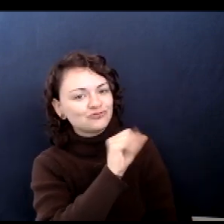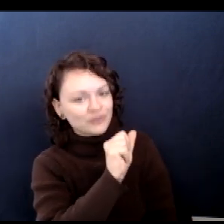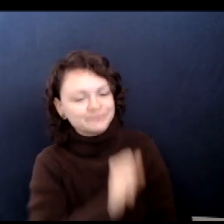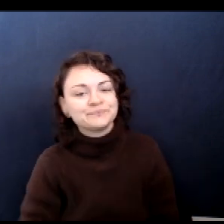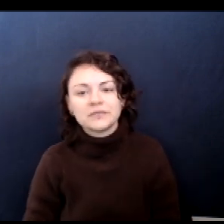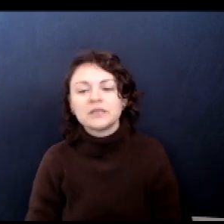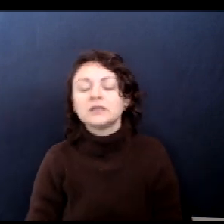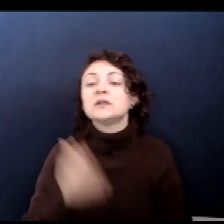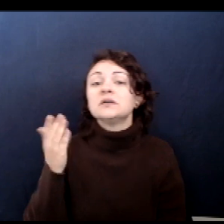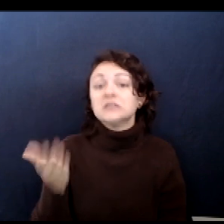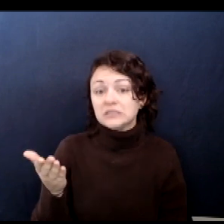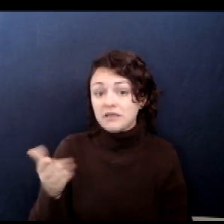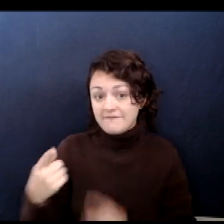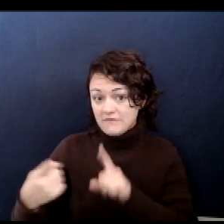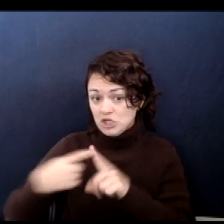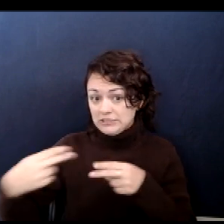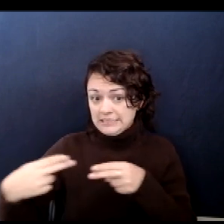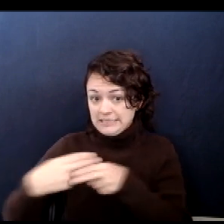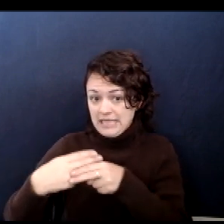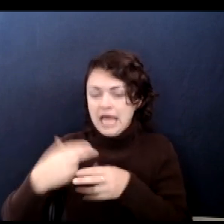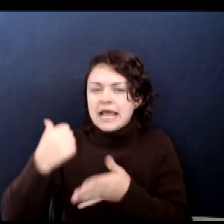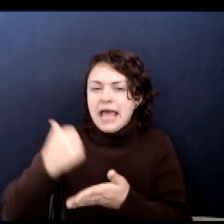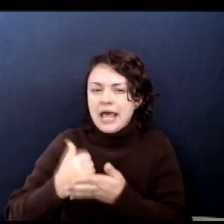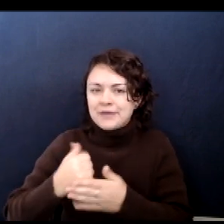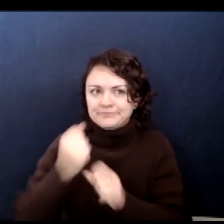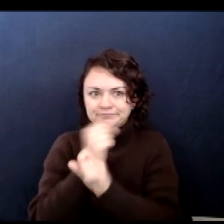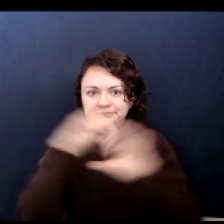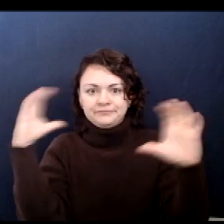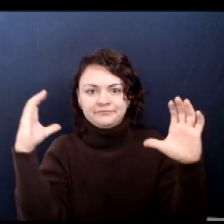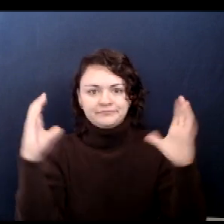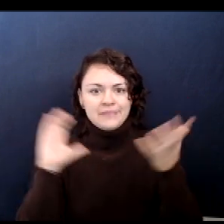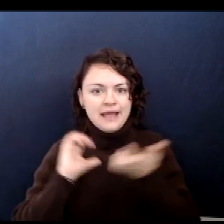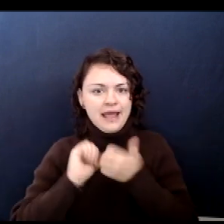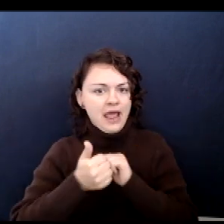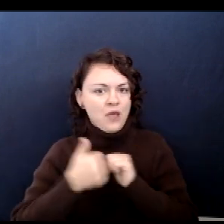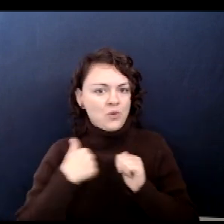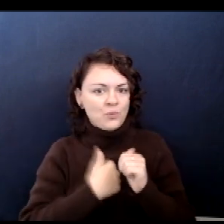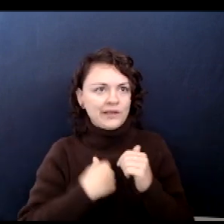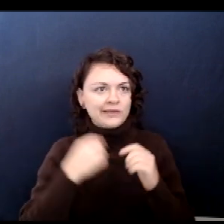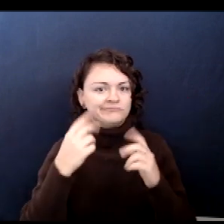really helps set up the way that we were thinking about disparities within HCBS.